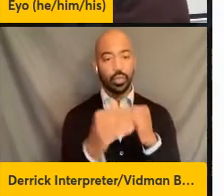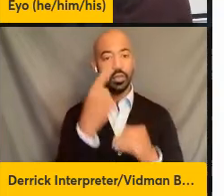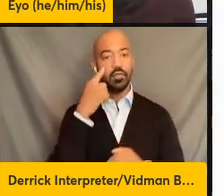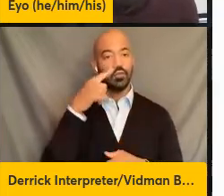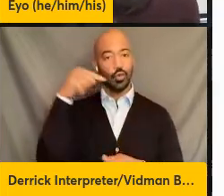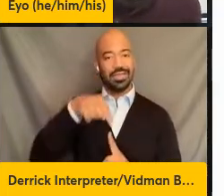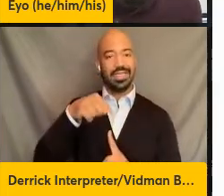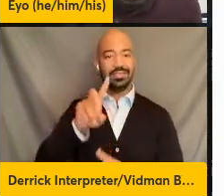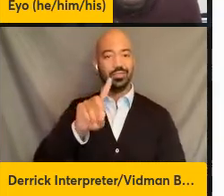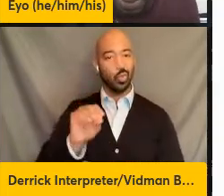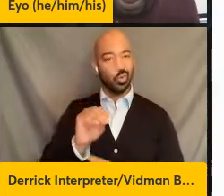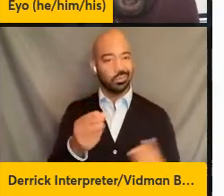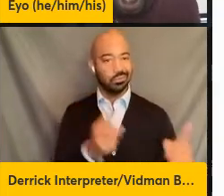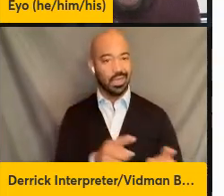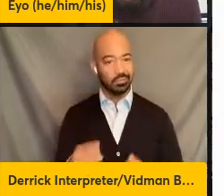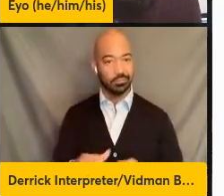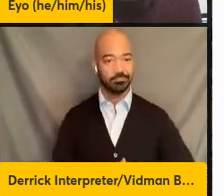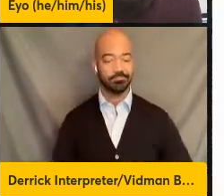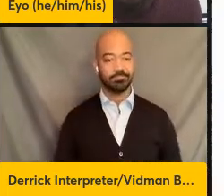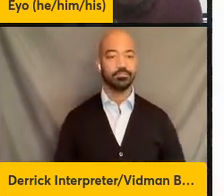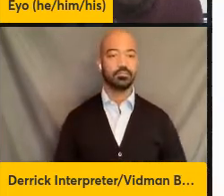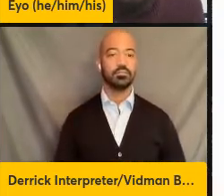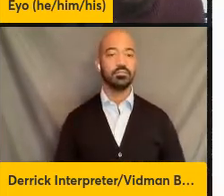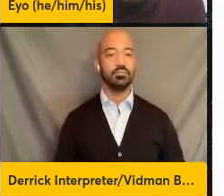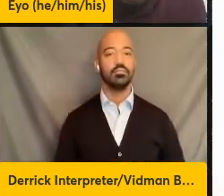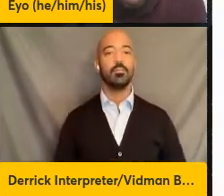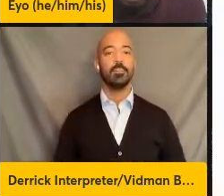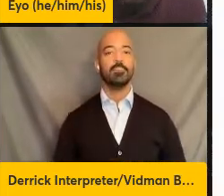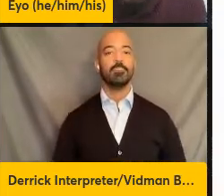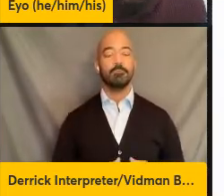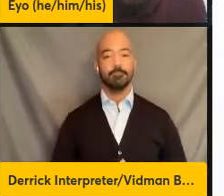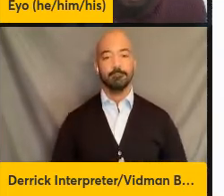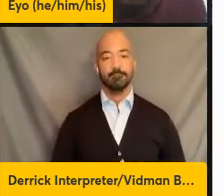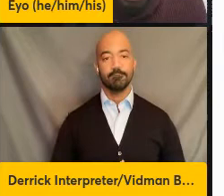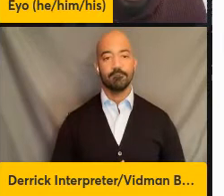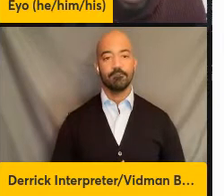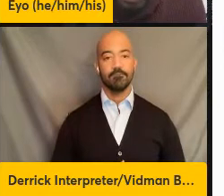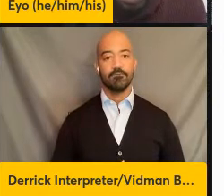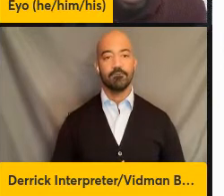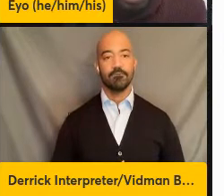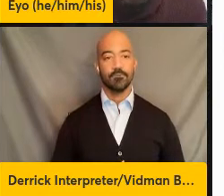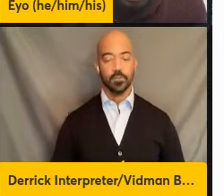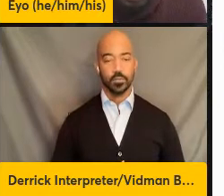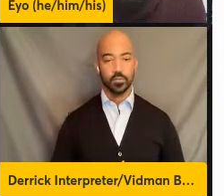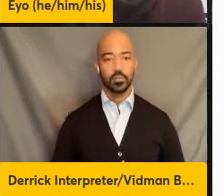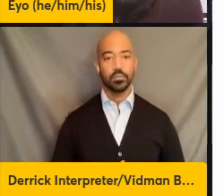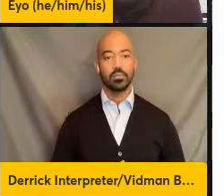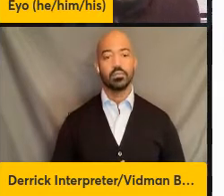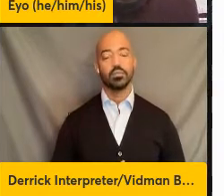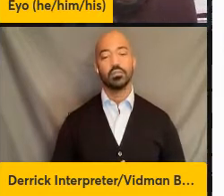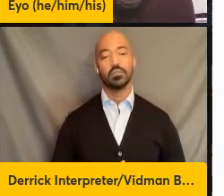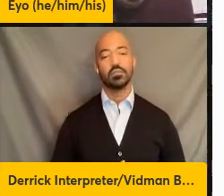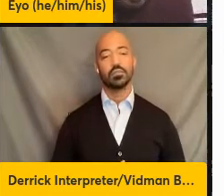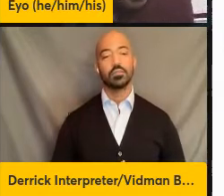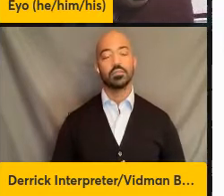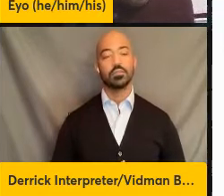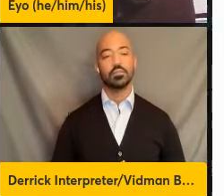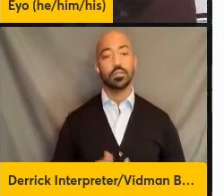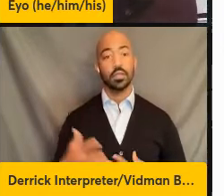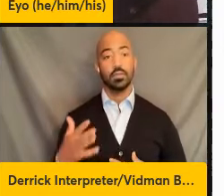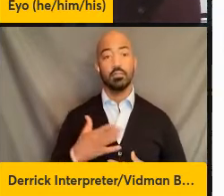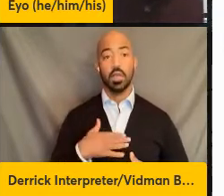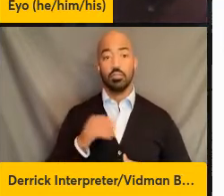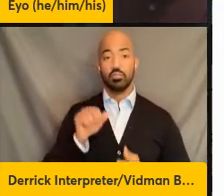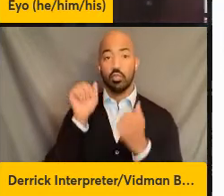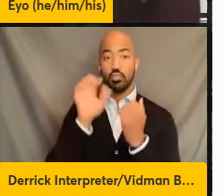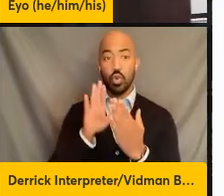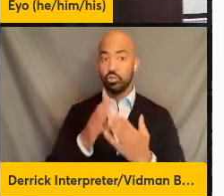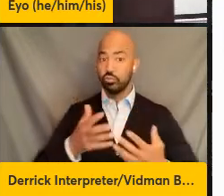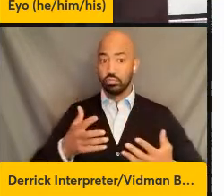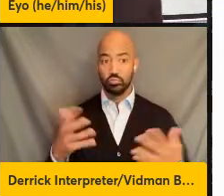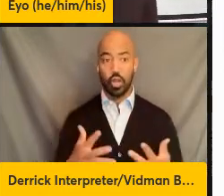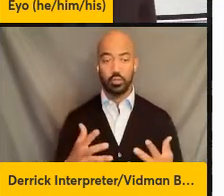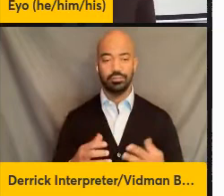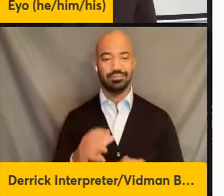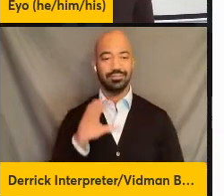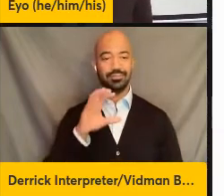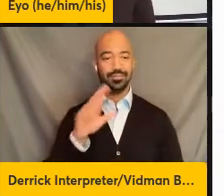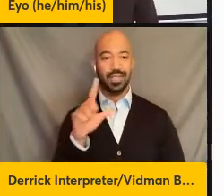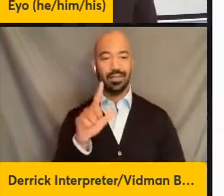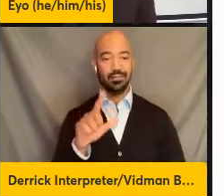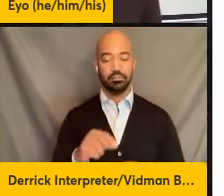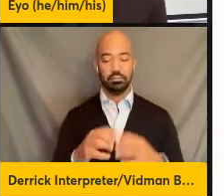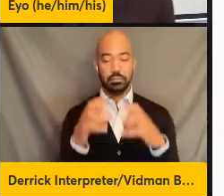disorders. So the approach that I'm taking here is we look at cells. And in this case, the cells we're interested in is the